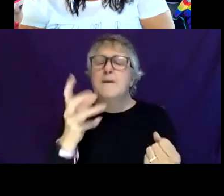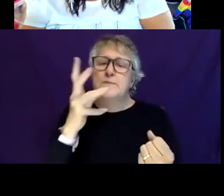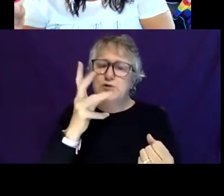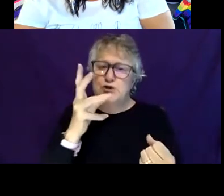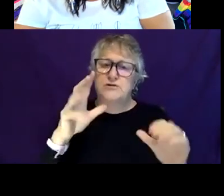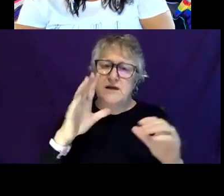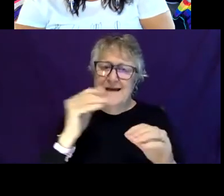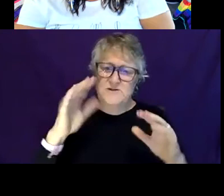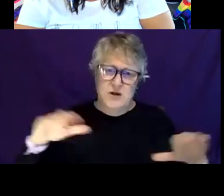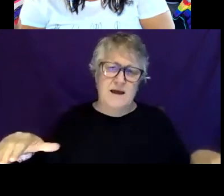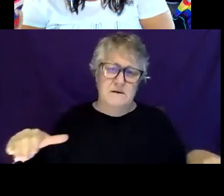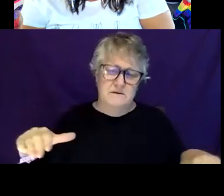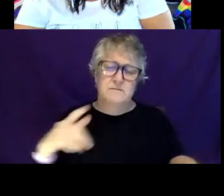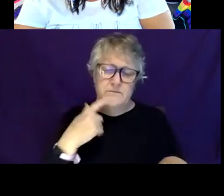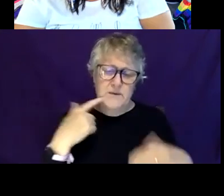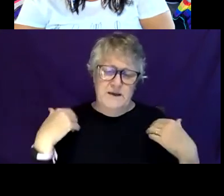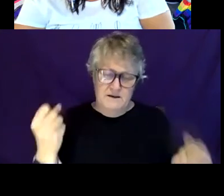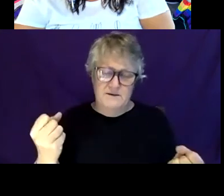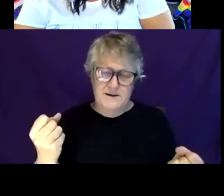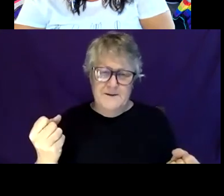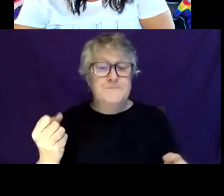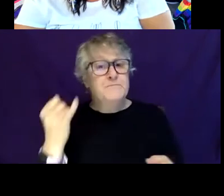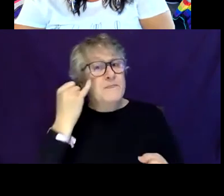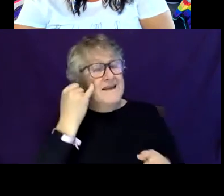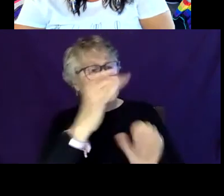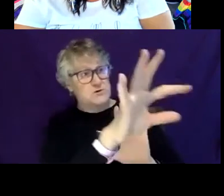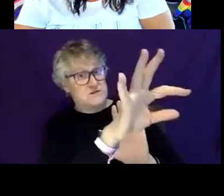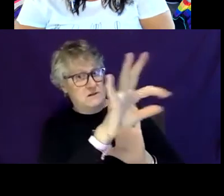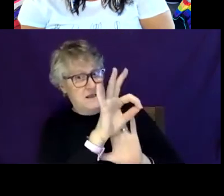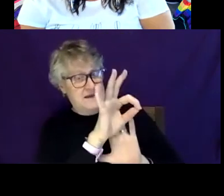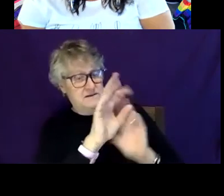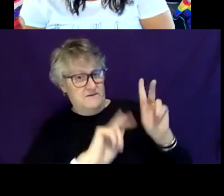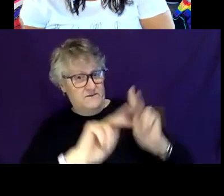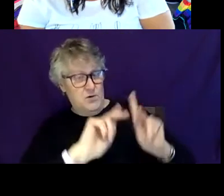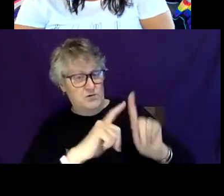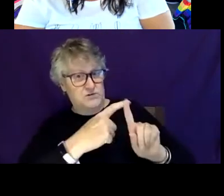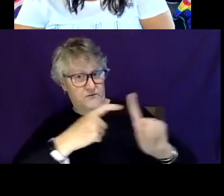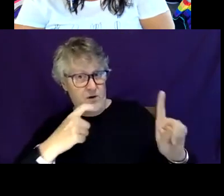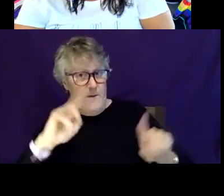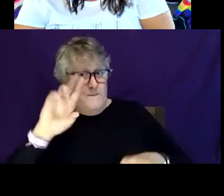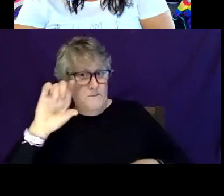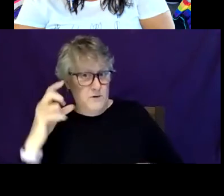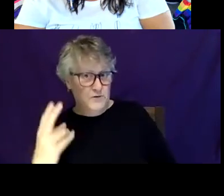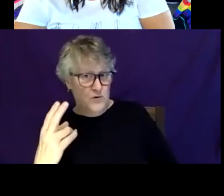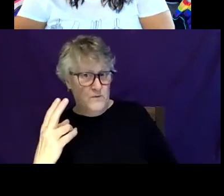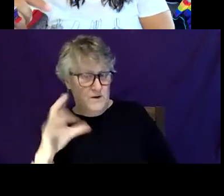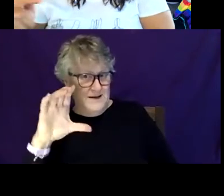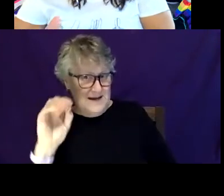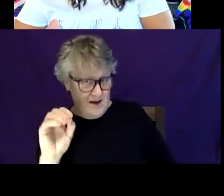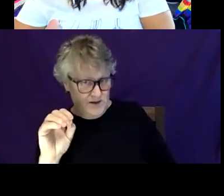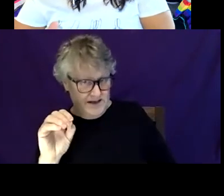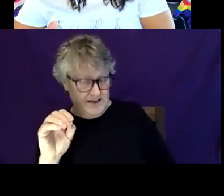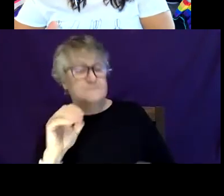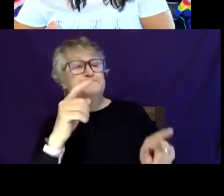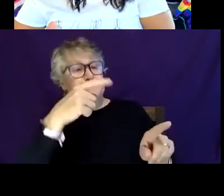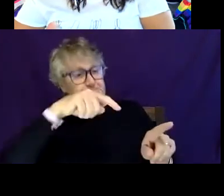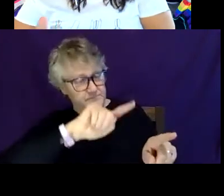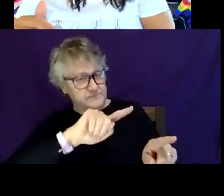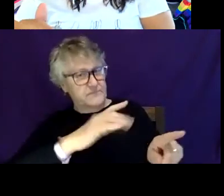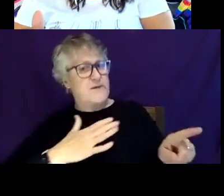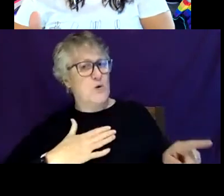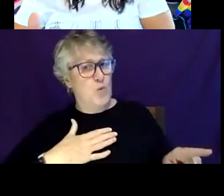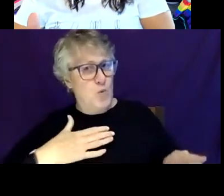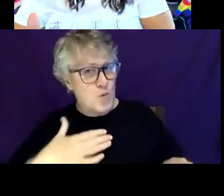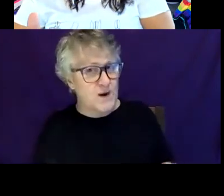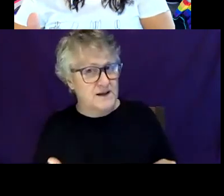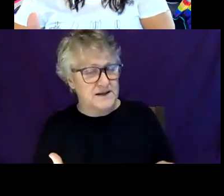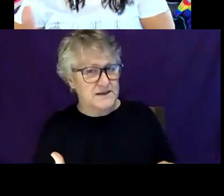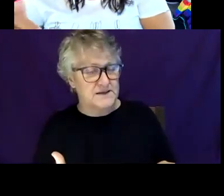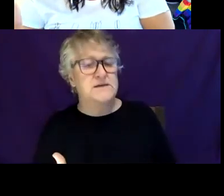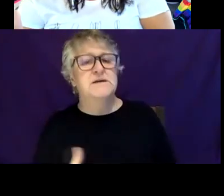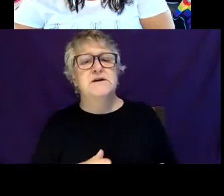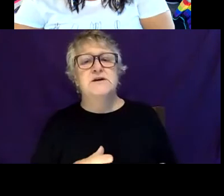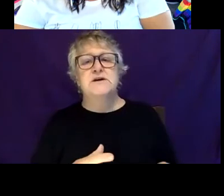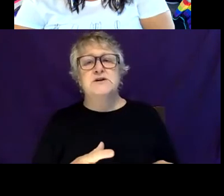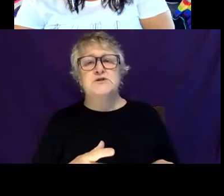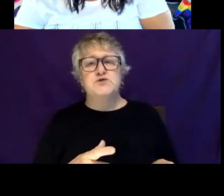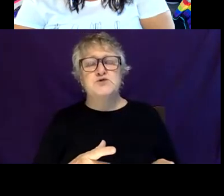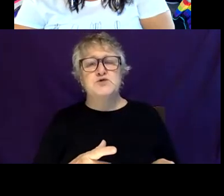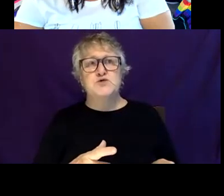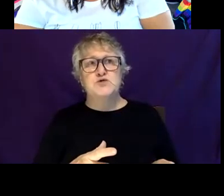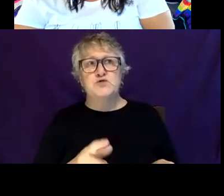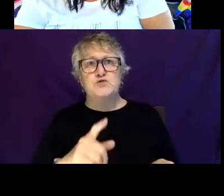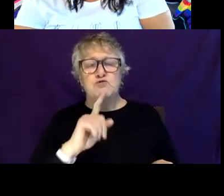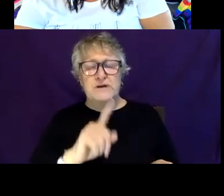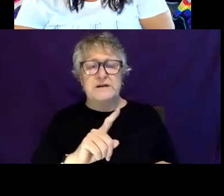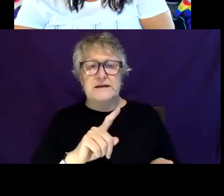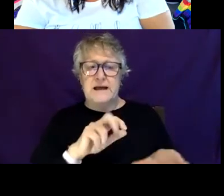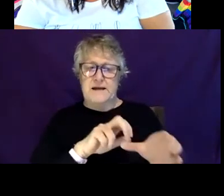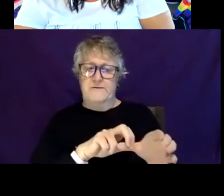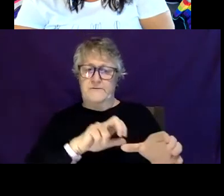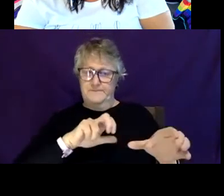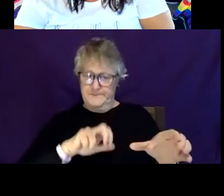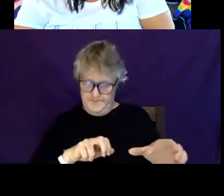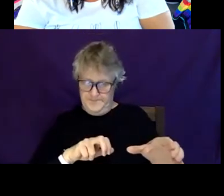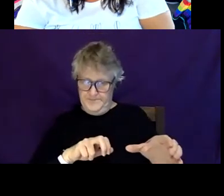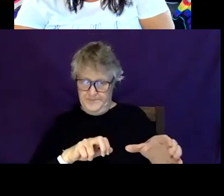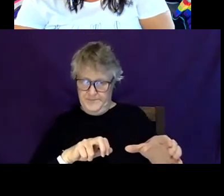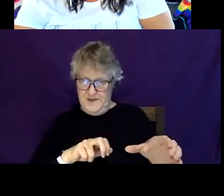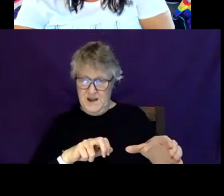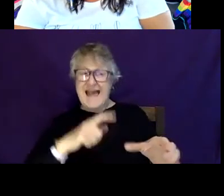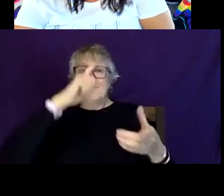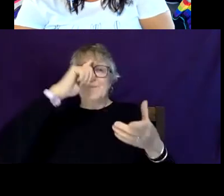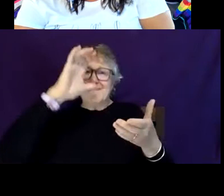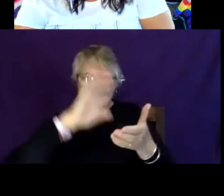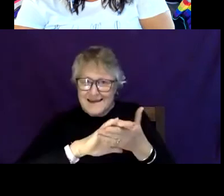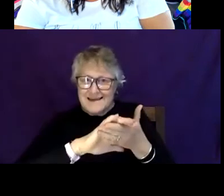You know there were a few select folks from Multnomah County that were willing to take a step back and believe in the conditions that the the child, the Native leaders in Portland.